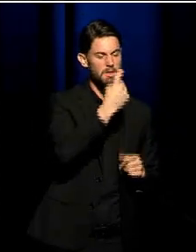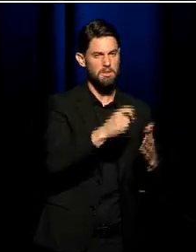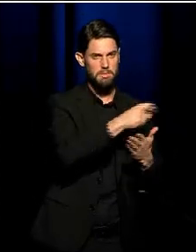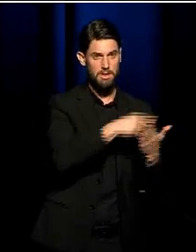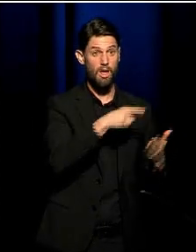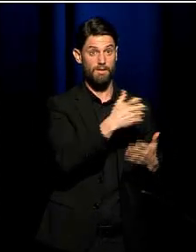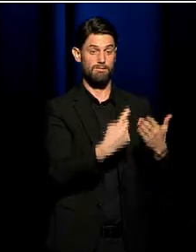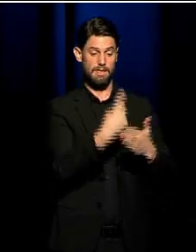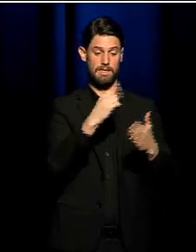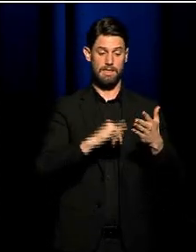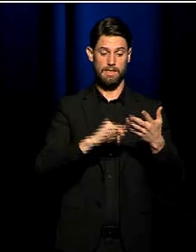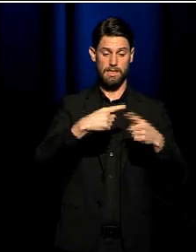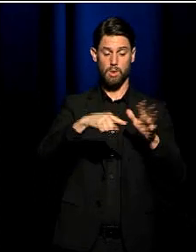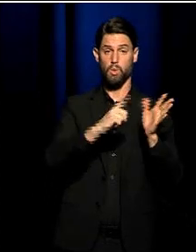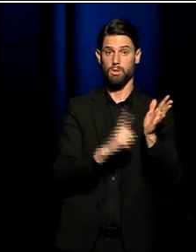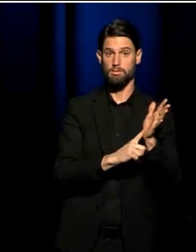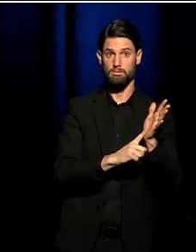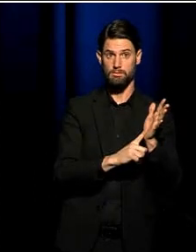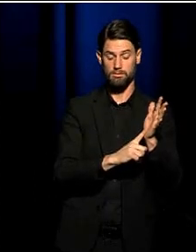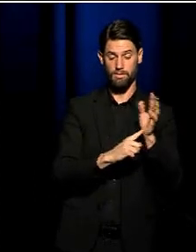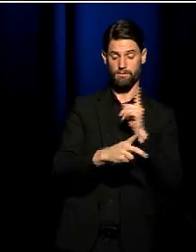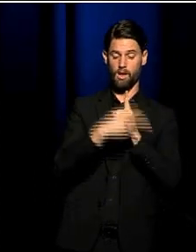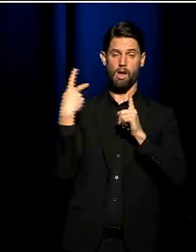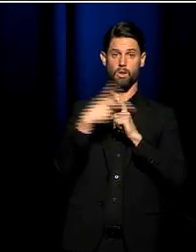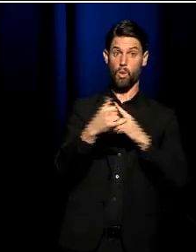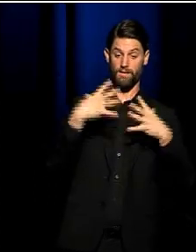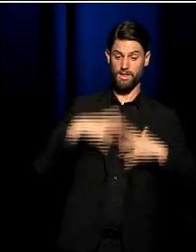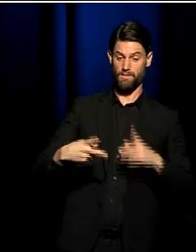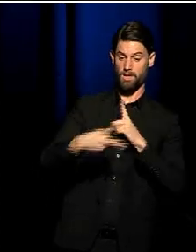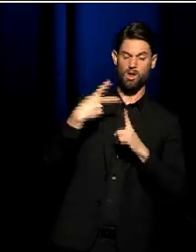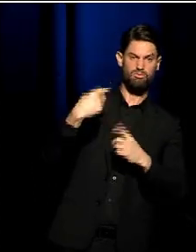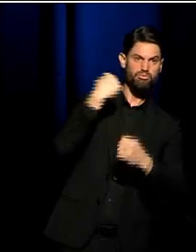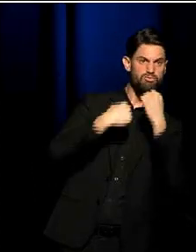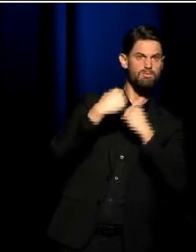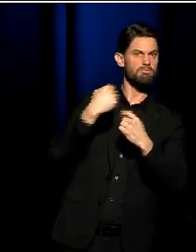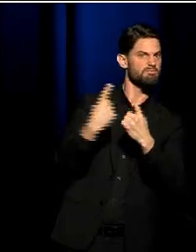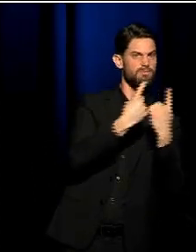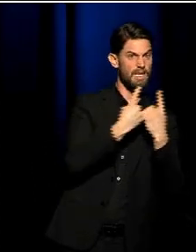sexual or physical violence in the previous 12 months. The same survey